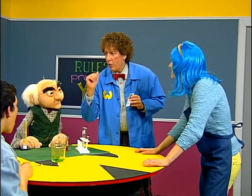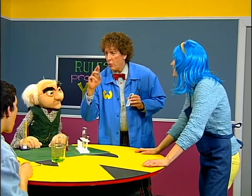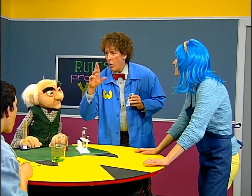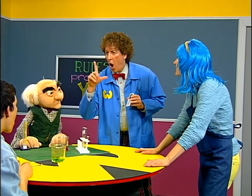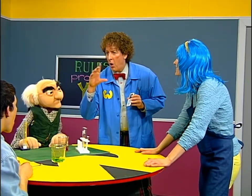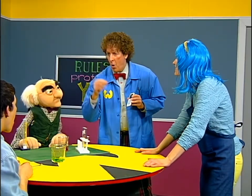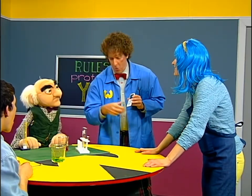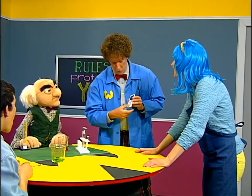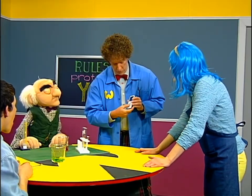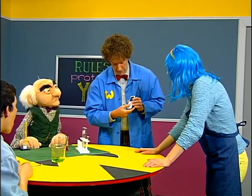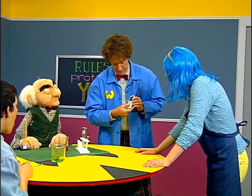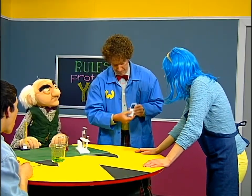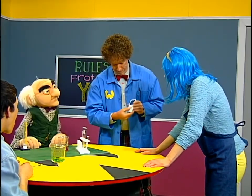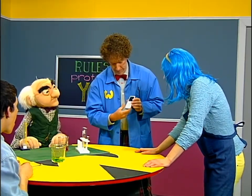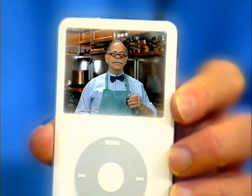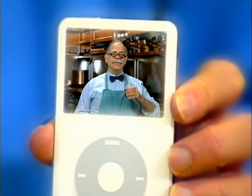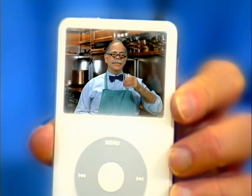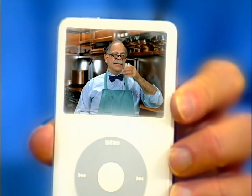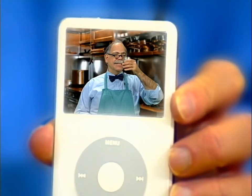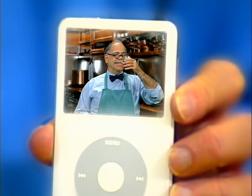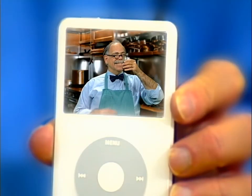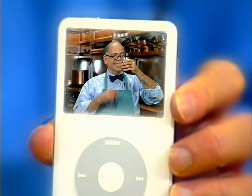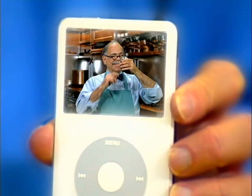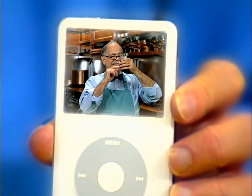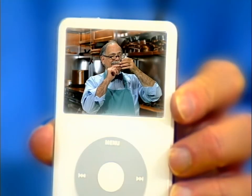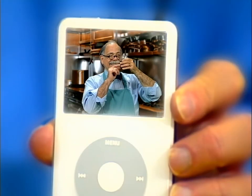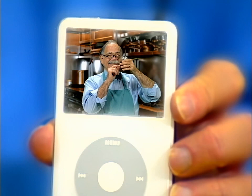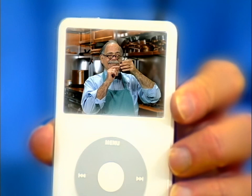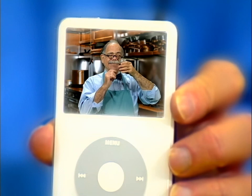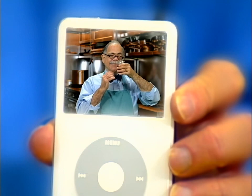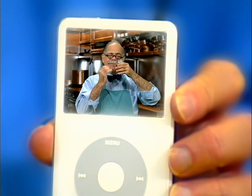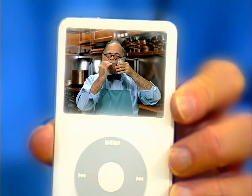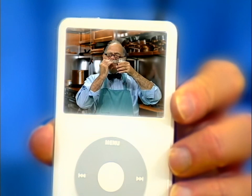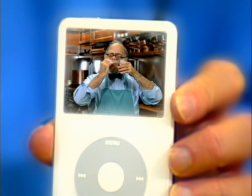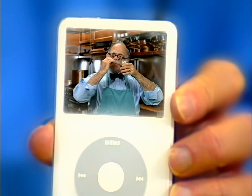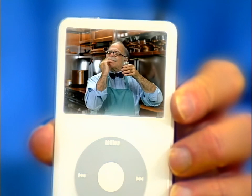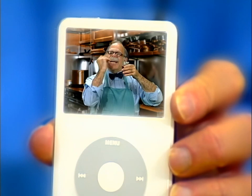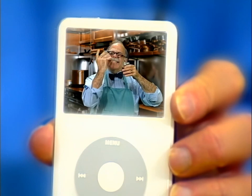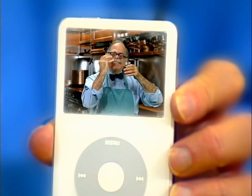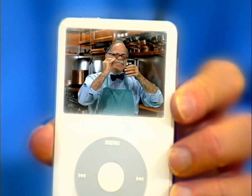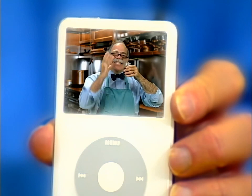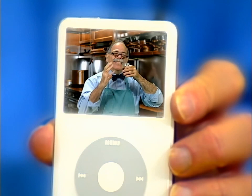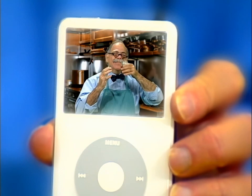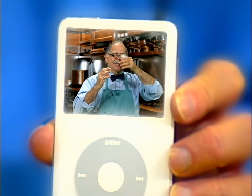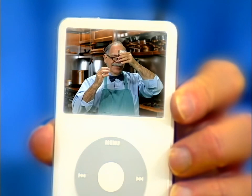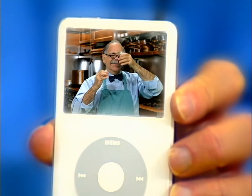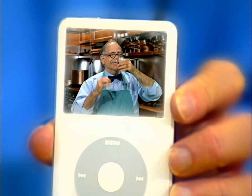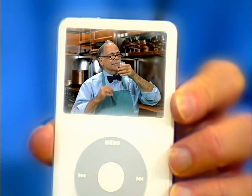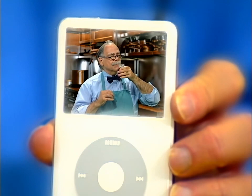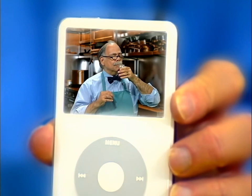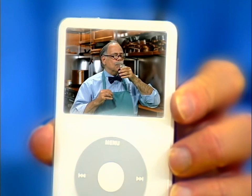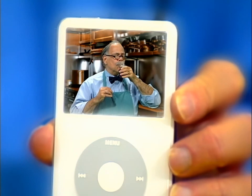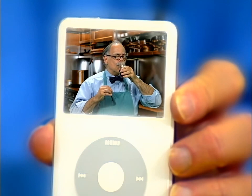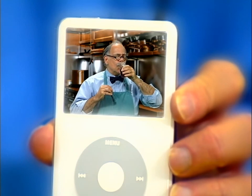BECAUSE BILLY DIDN'T TELL THE TRUTH IN THE BEGINNING. BUT ONCE HE TOLD THE TRUTH WE COULD WORK THROUGH THE PROBLEM AND FINALLY GET IT SOLVED.